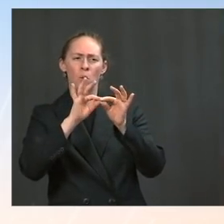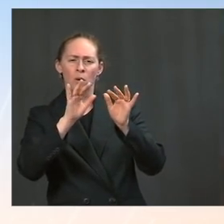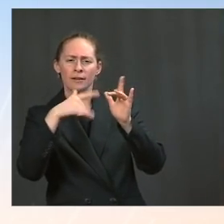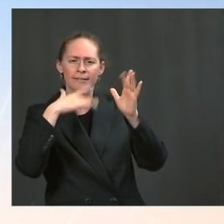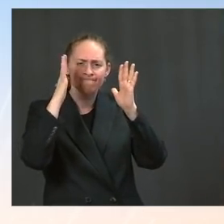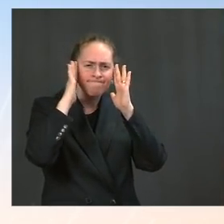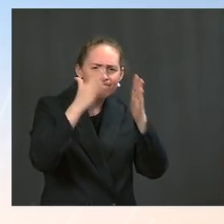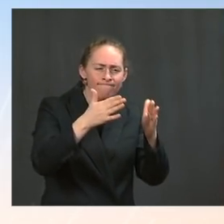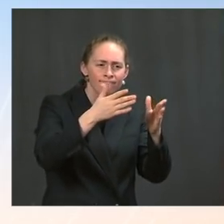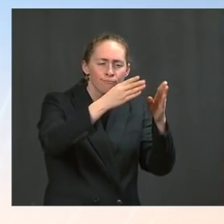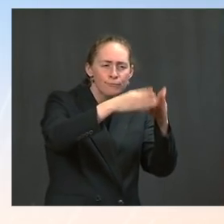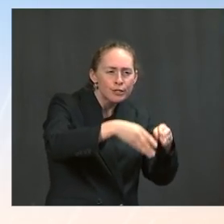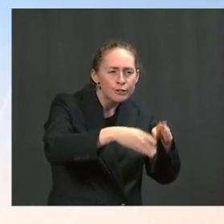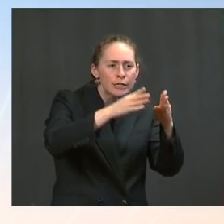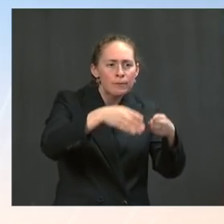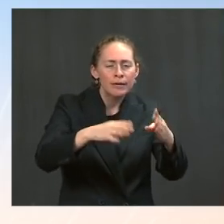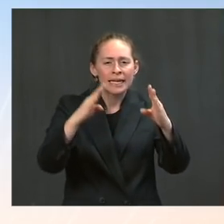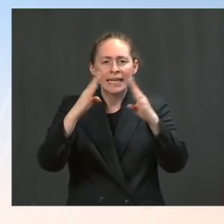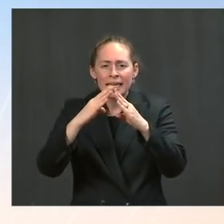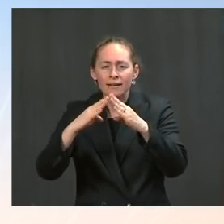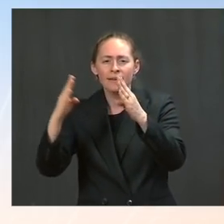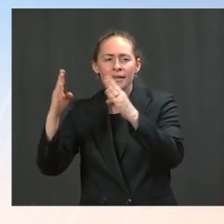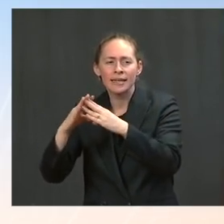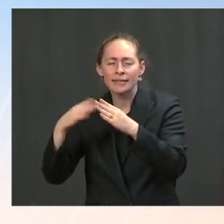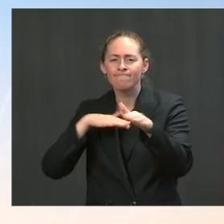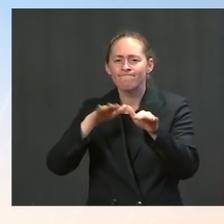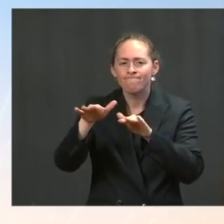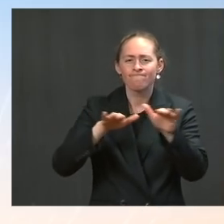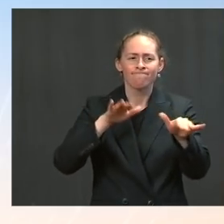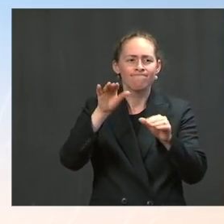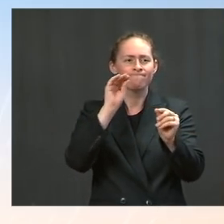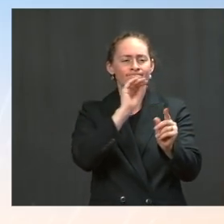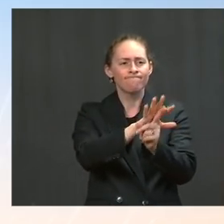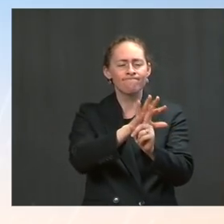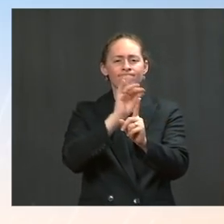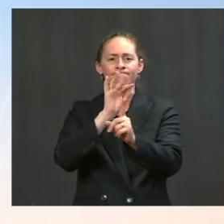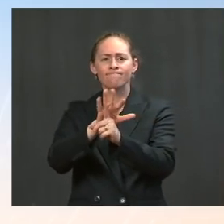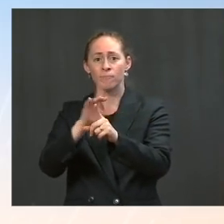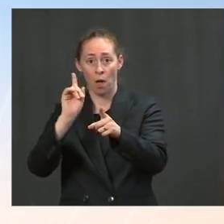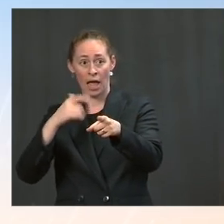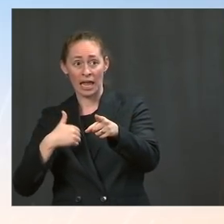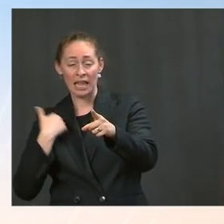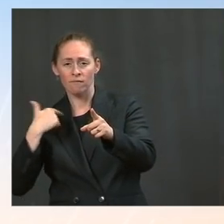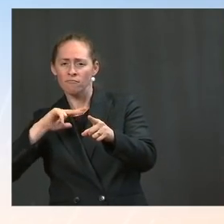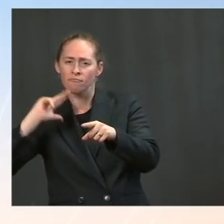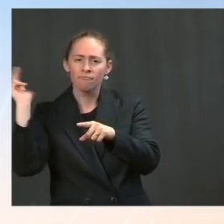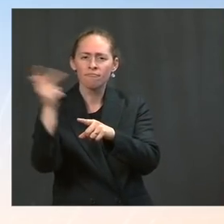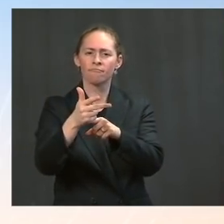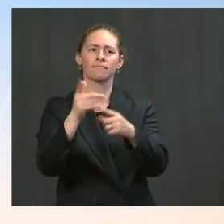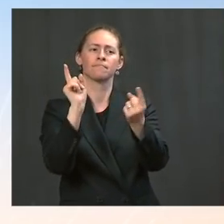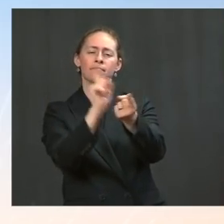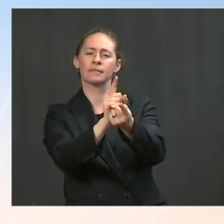making sure we are meeting people where they are to get the vaccine out. We believe that local communities,